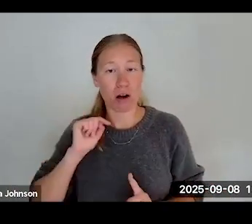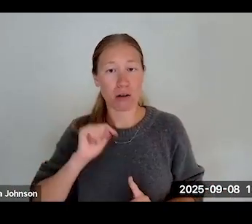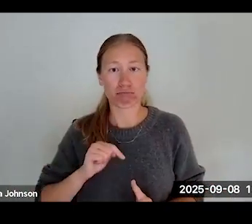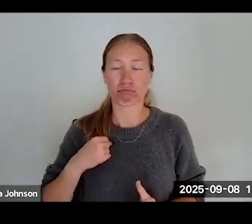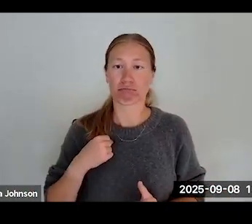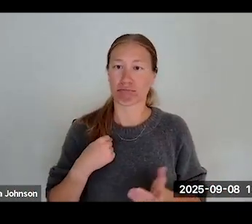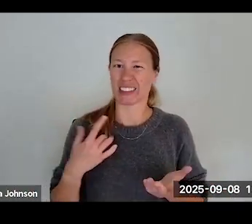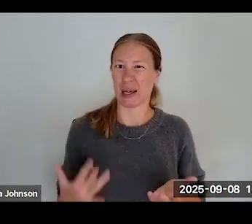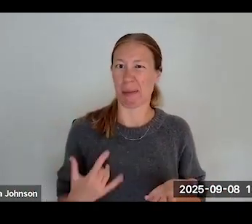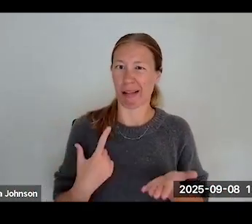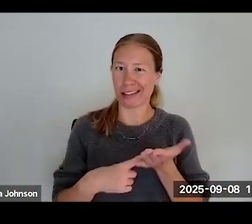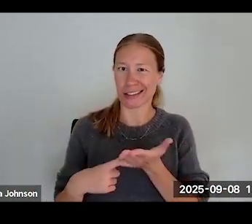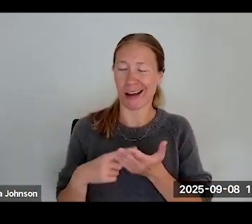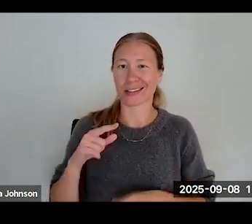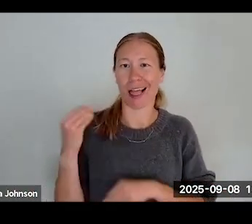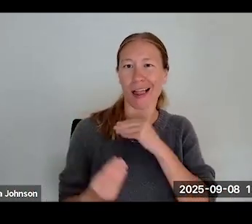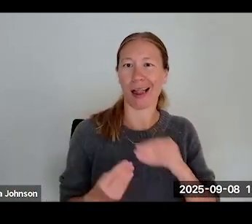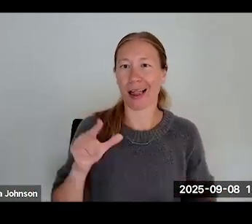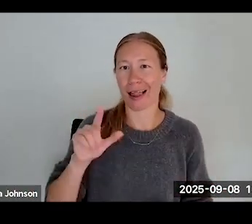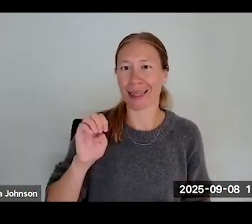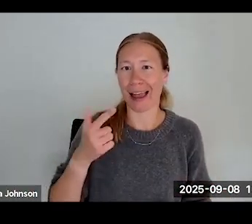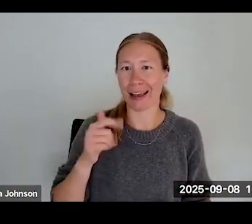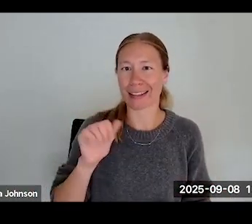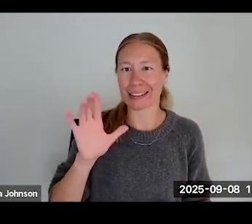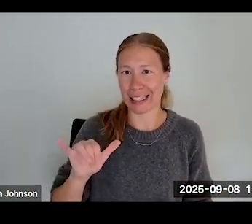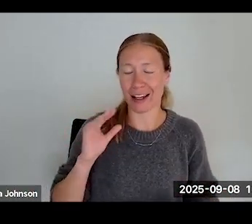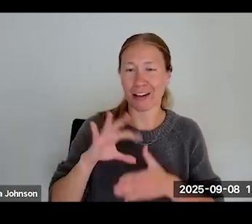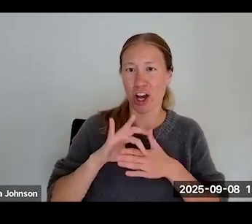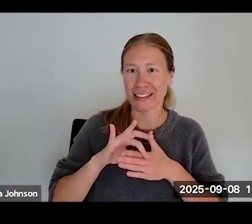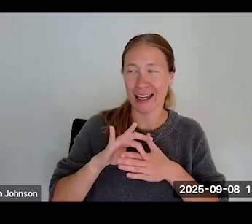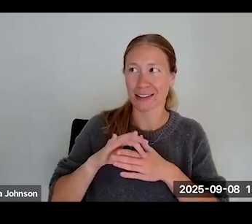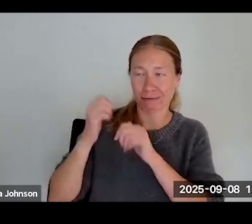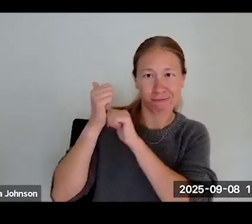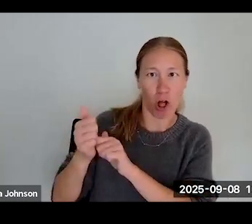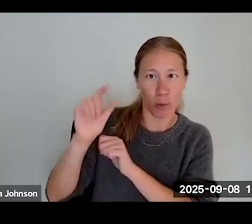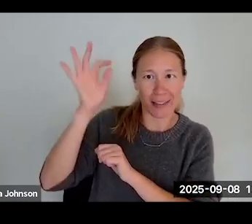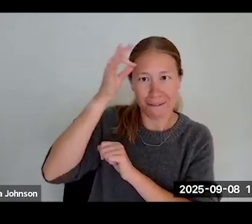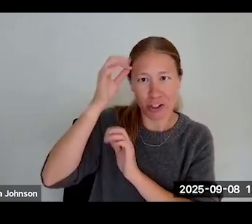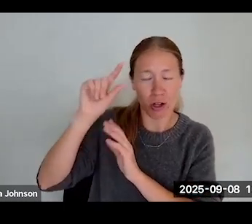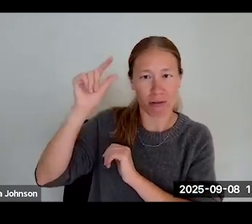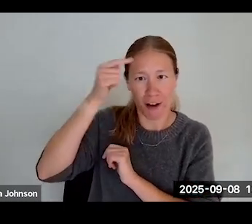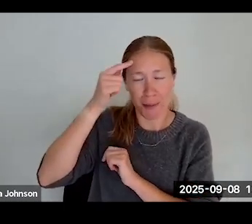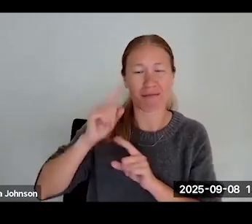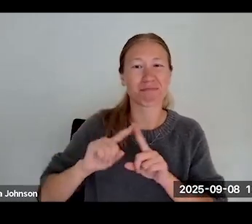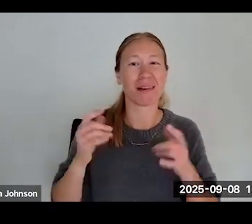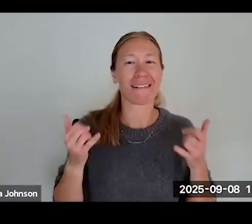as legacy content by the federal government, but really archival content under these new regulations